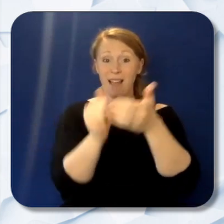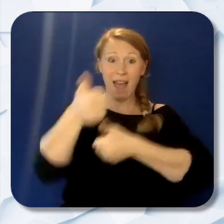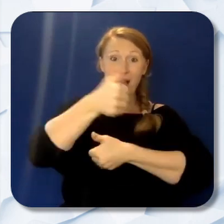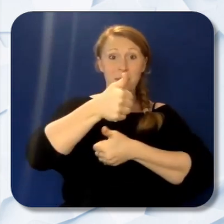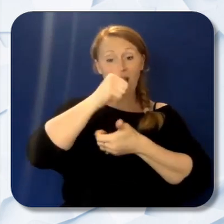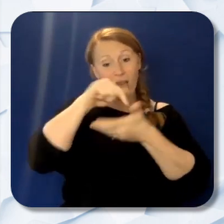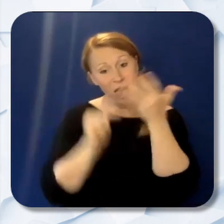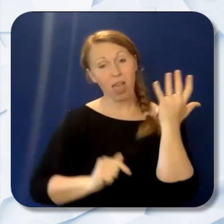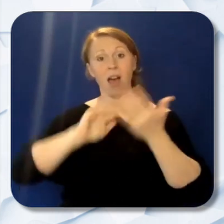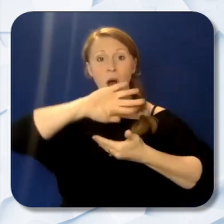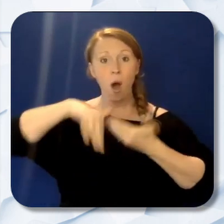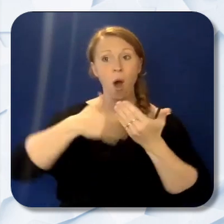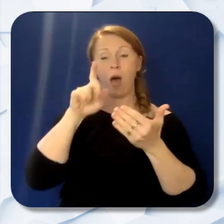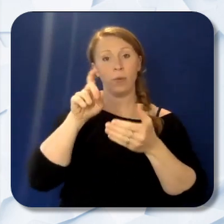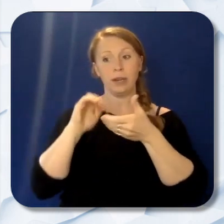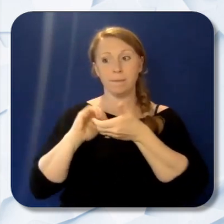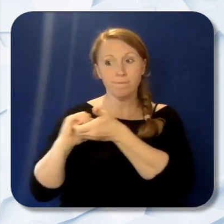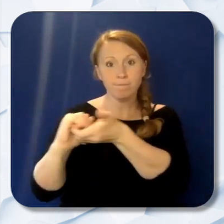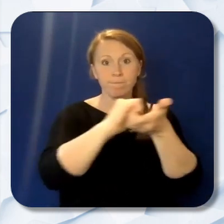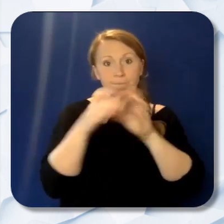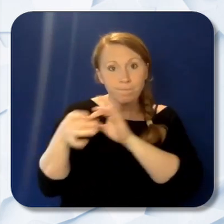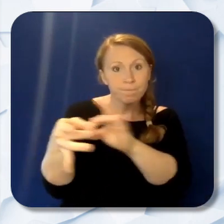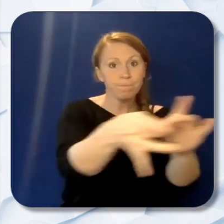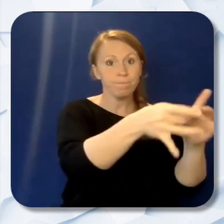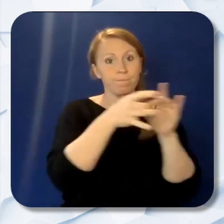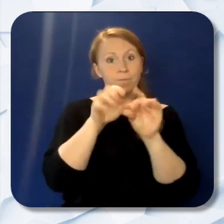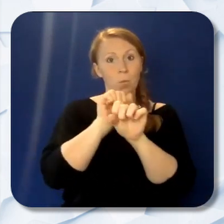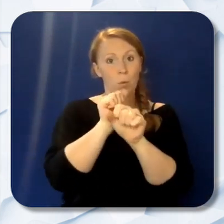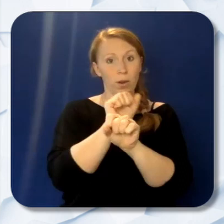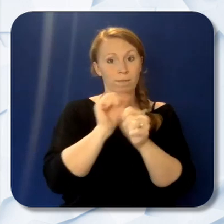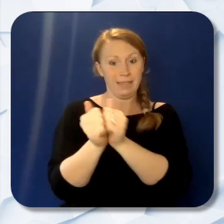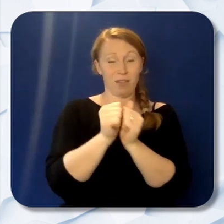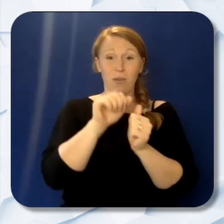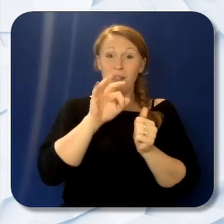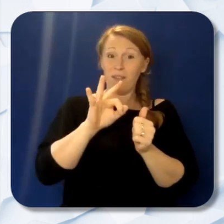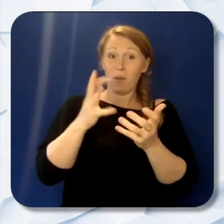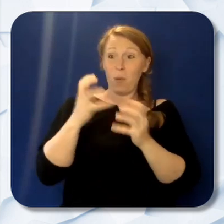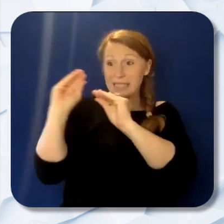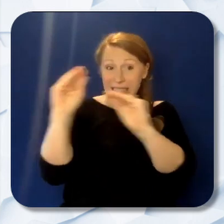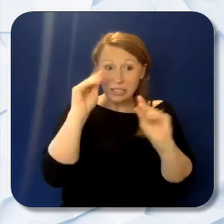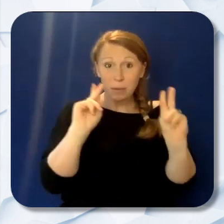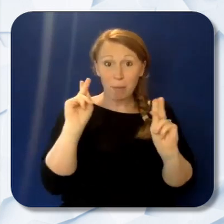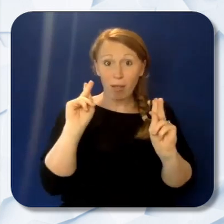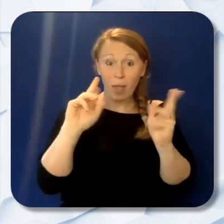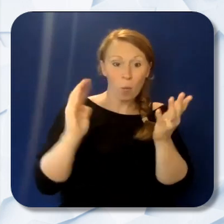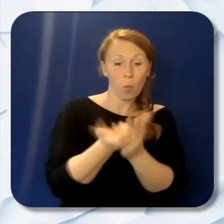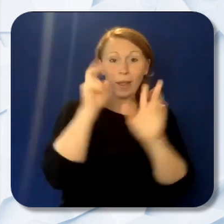to work together. Uh, if we are going to win A, as it relates to um educating um prevention and